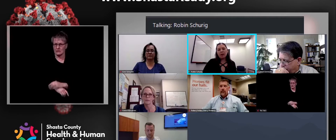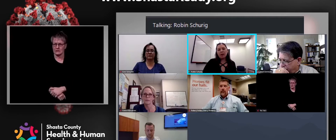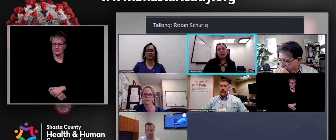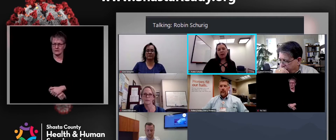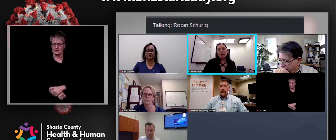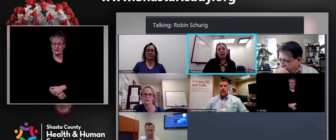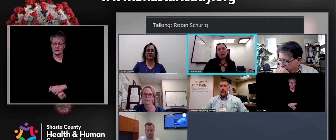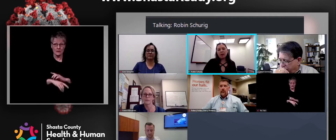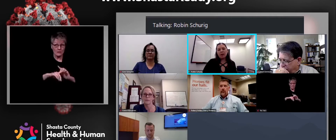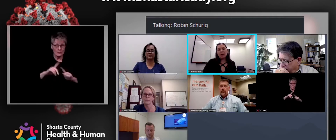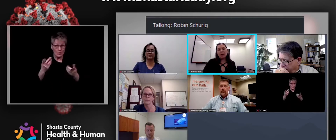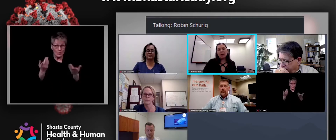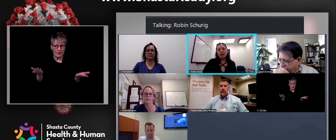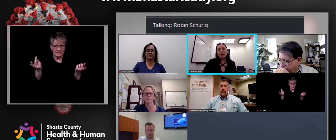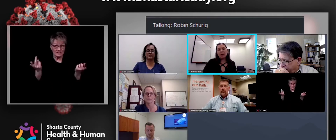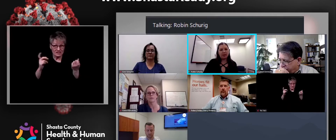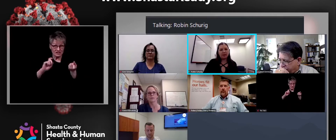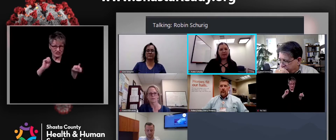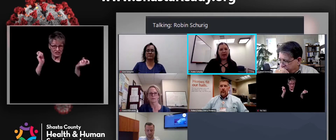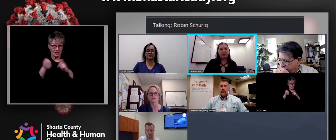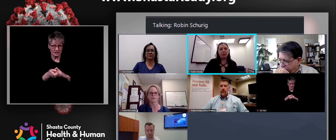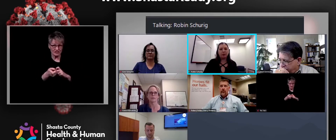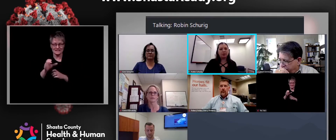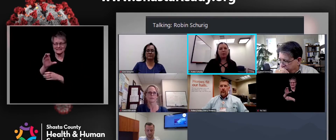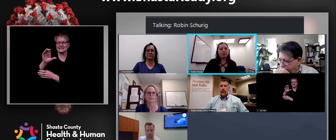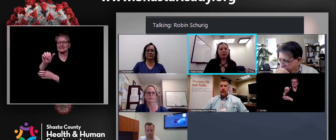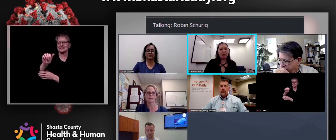that it would take in terms of the case rate that you would need to have in order to move